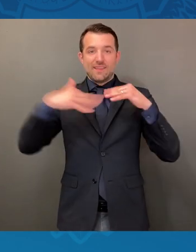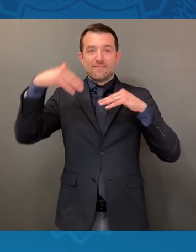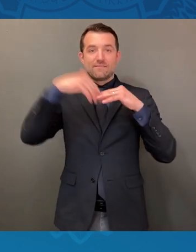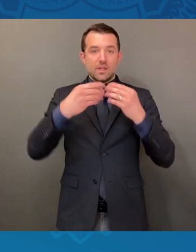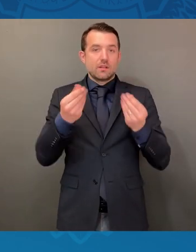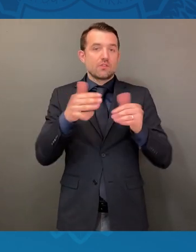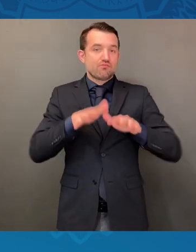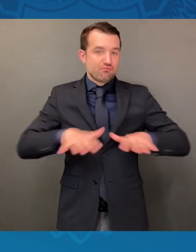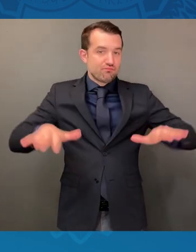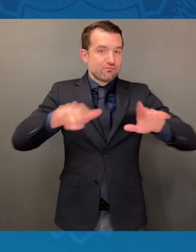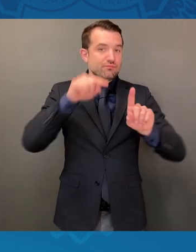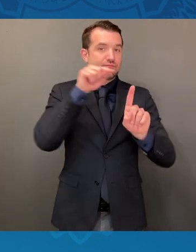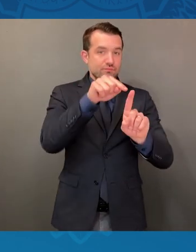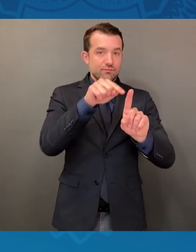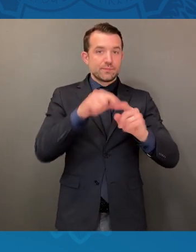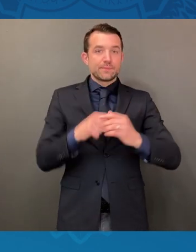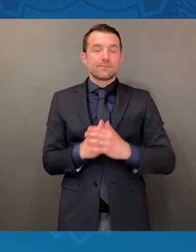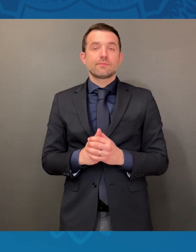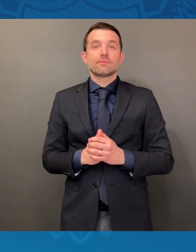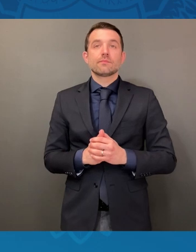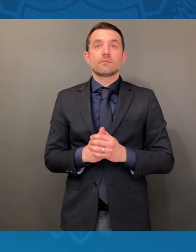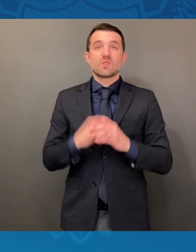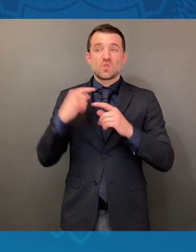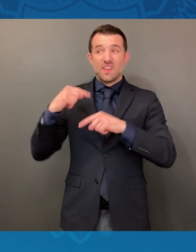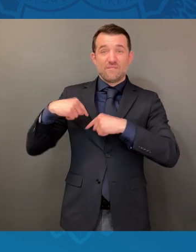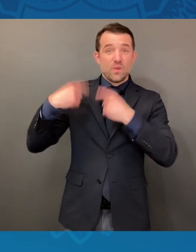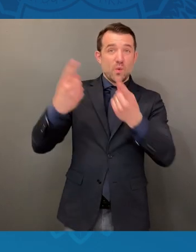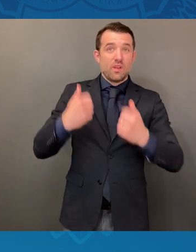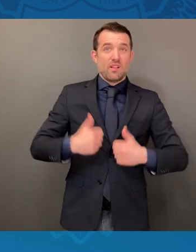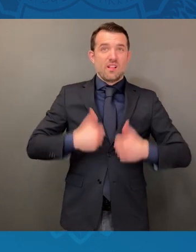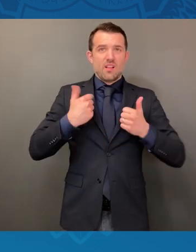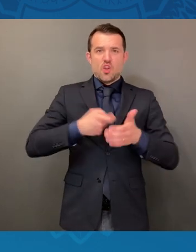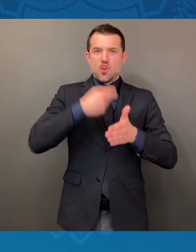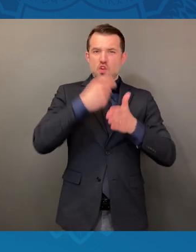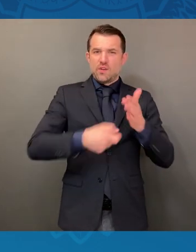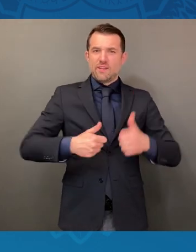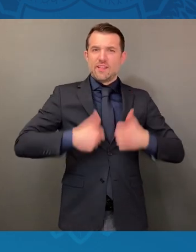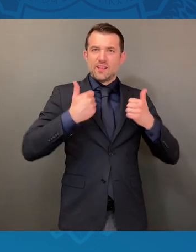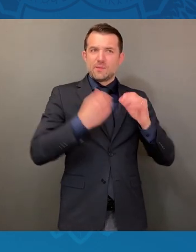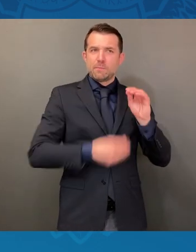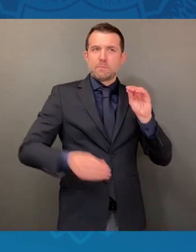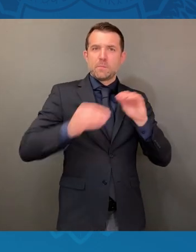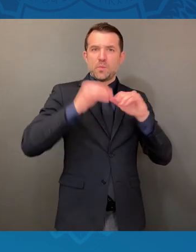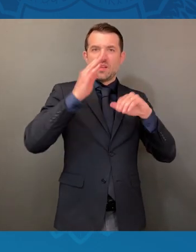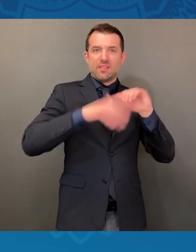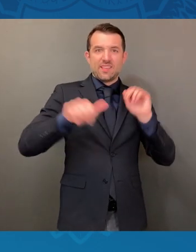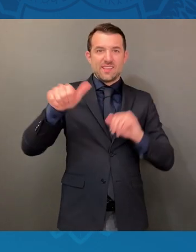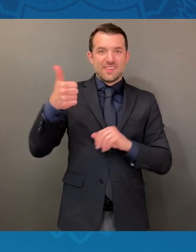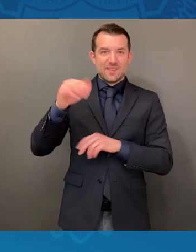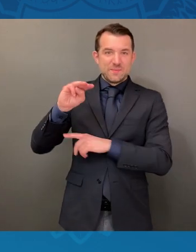the cost of living for more than 10 million households and more are signing up every day.